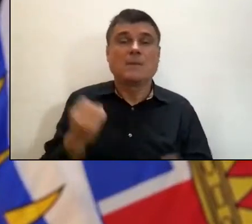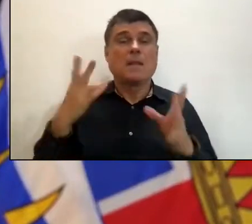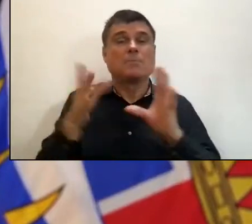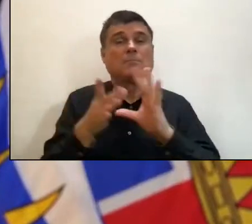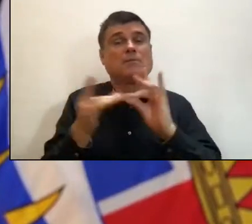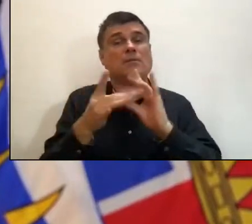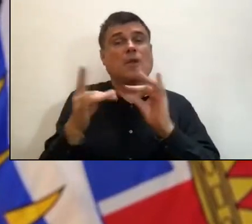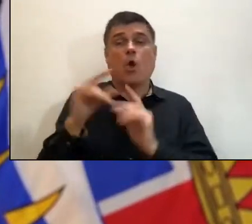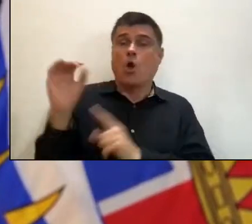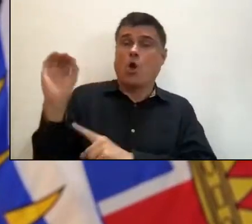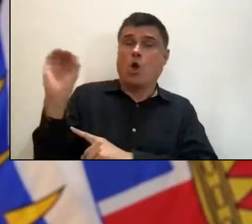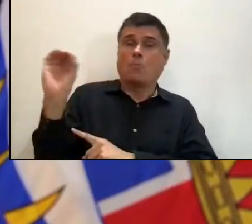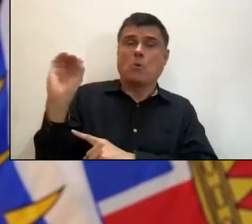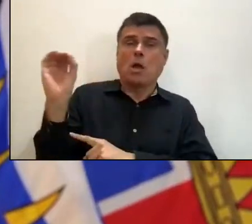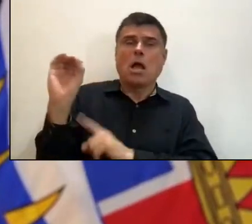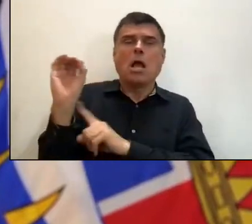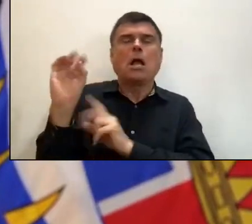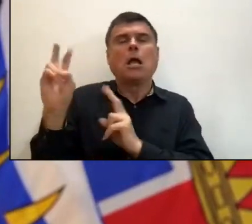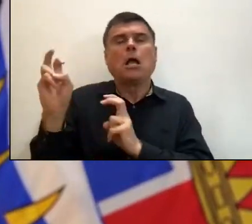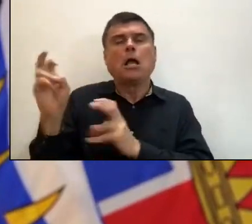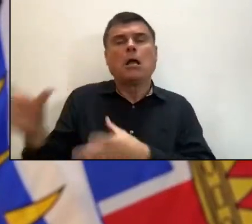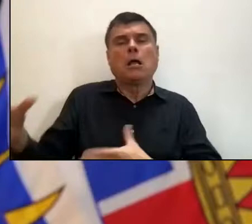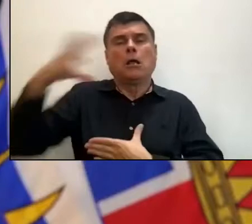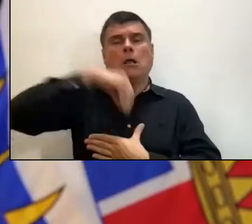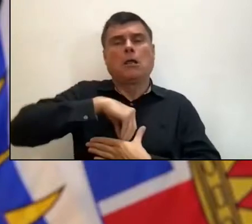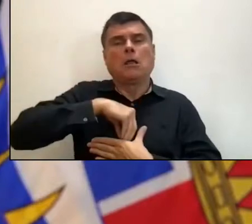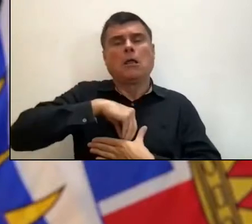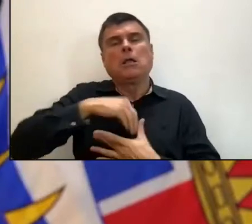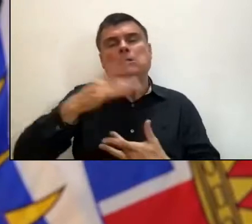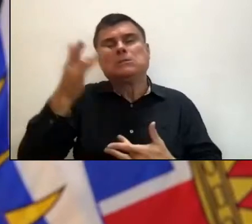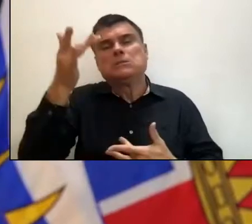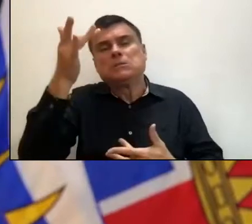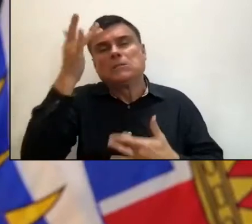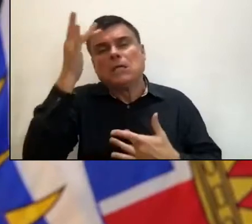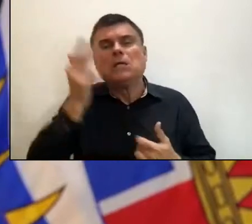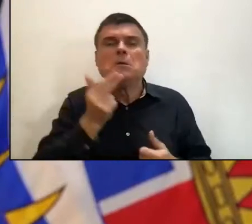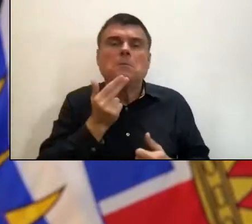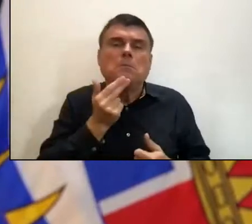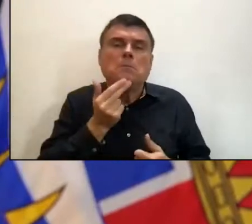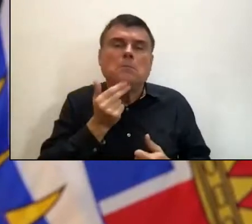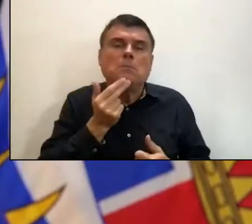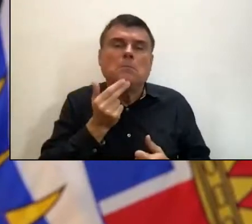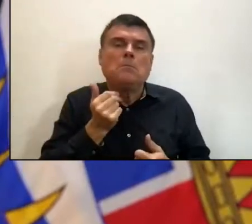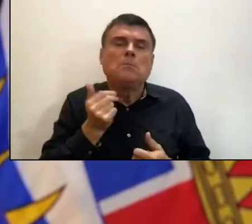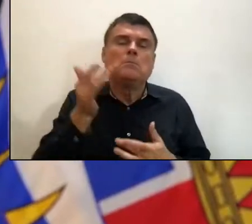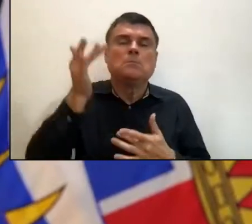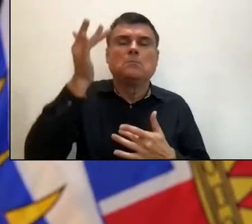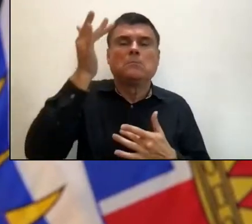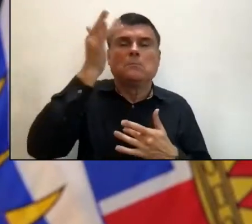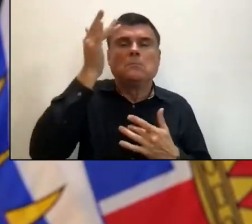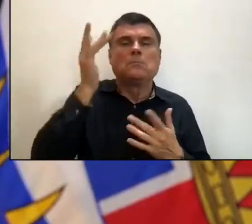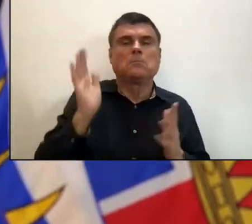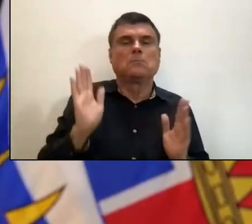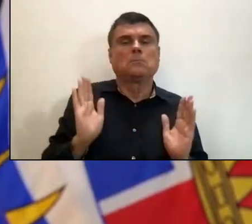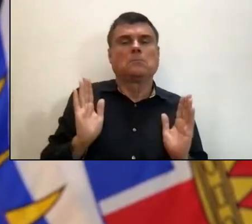were starting to see that as well in Canada. We were very anxious about that.